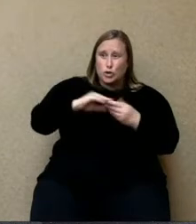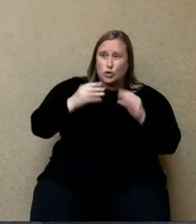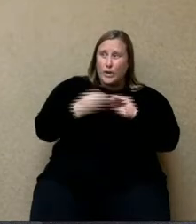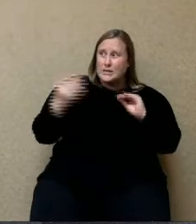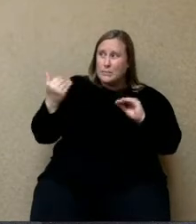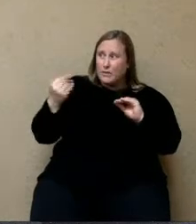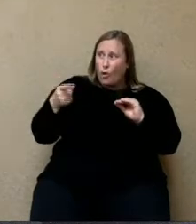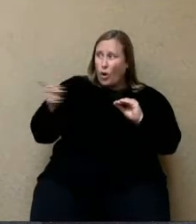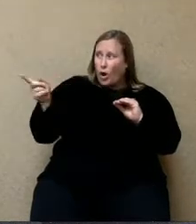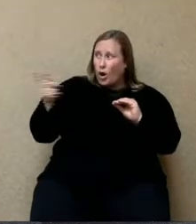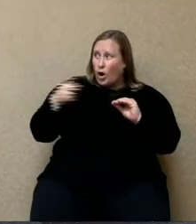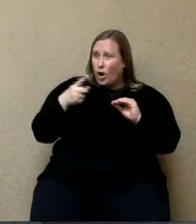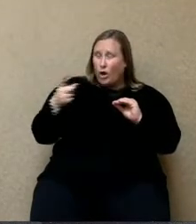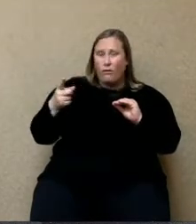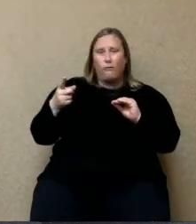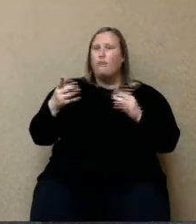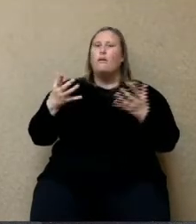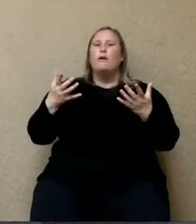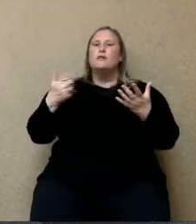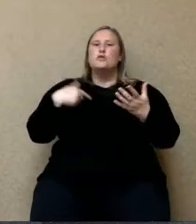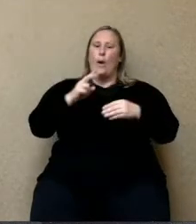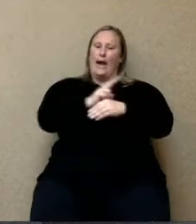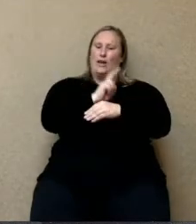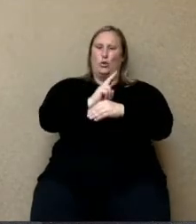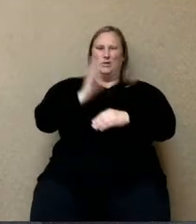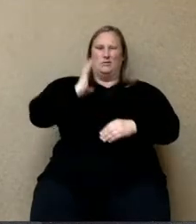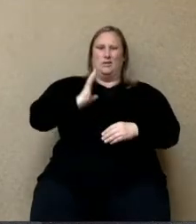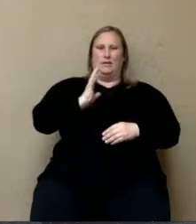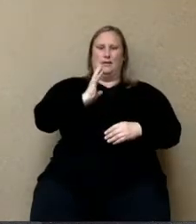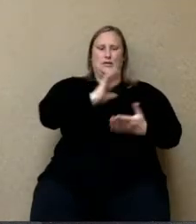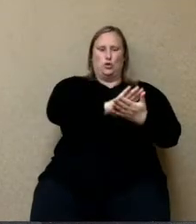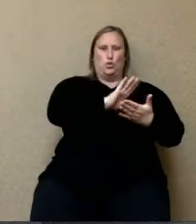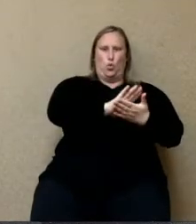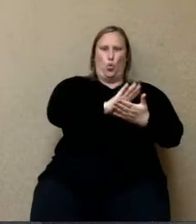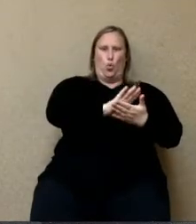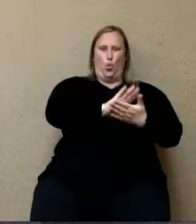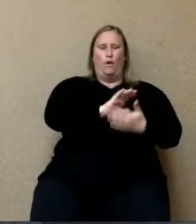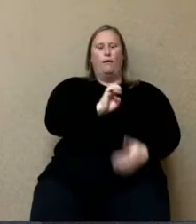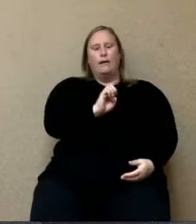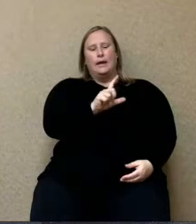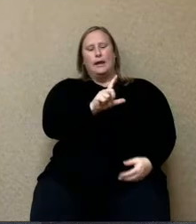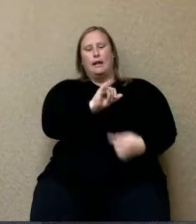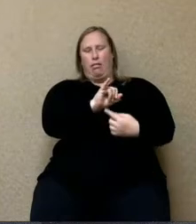Yeah, so I used them in a school. I remember this kid, Eli, this student, Eli.